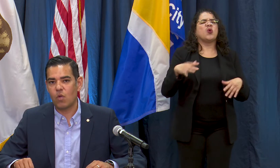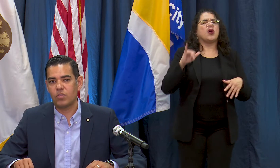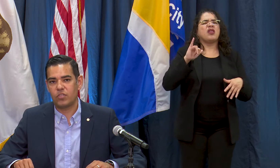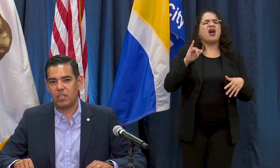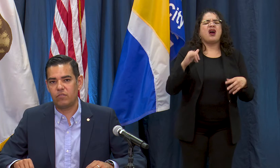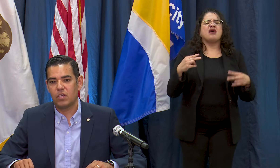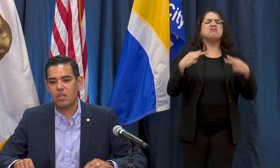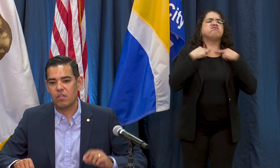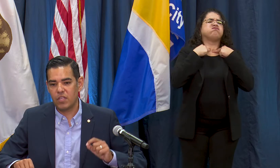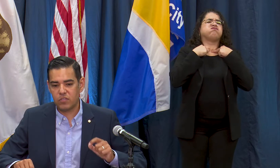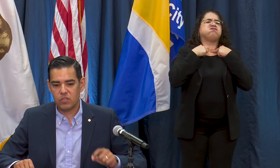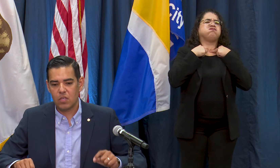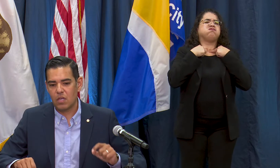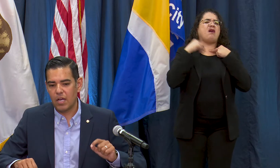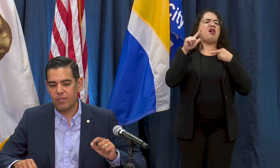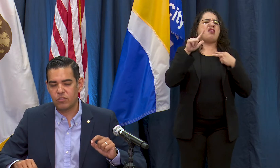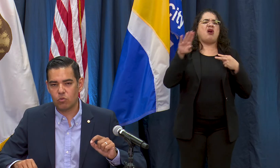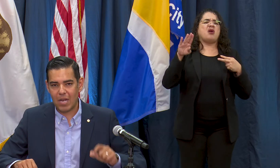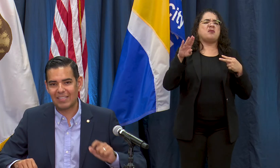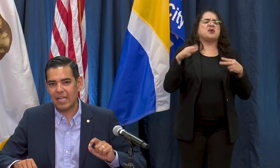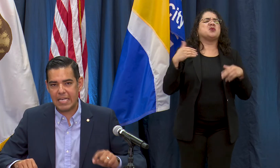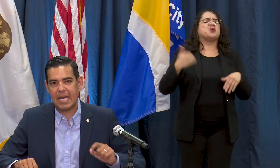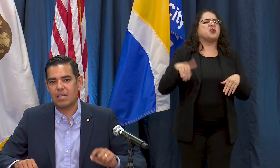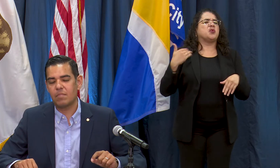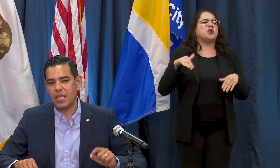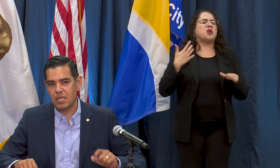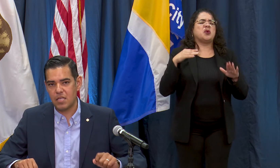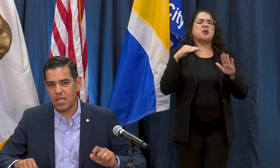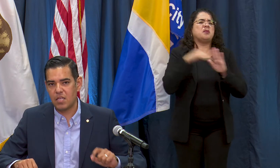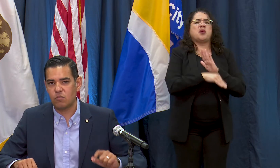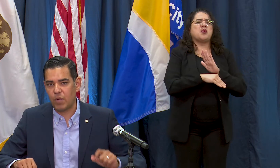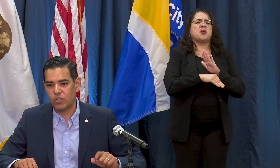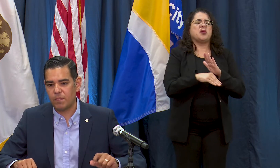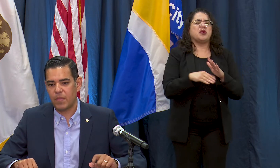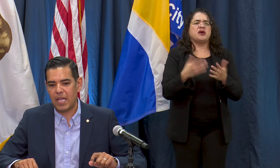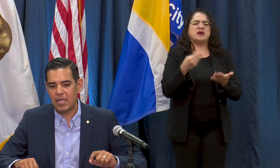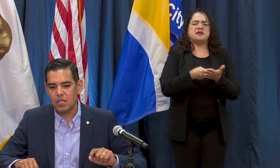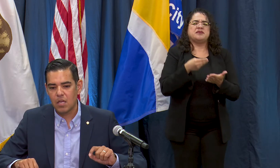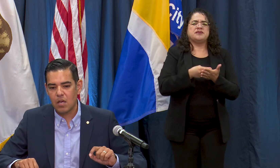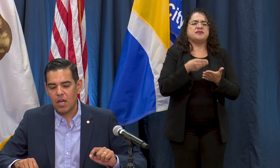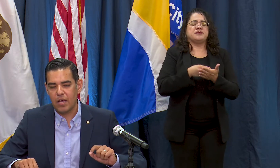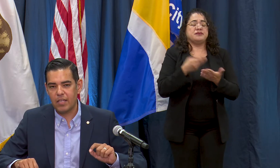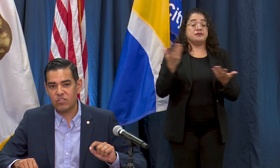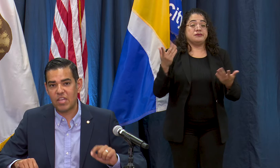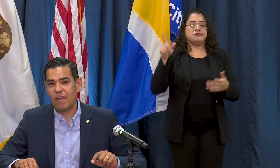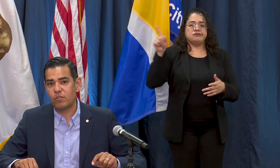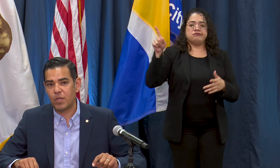received this direct line item in his budget and his staff has been